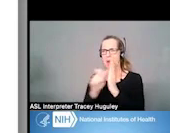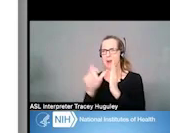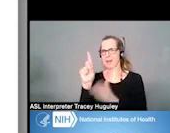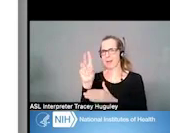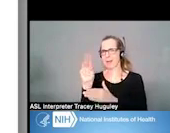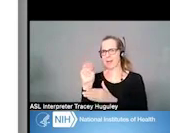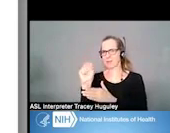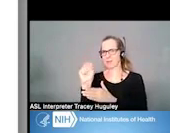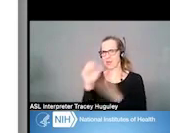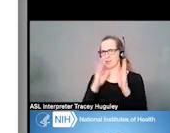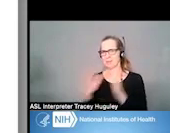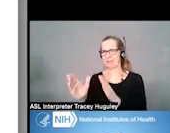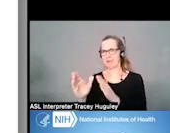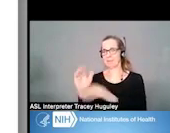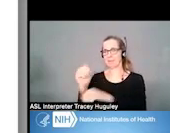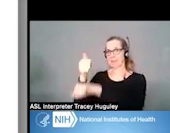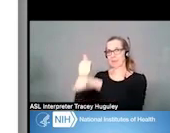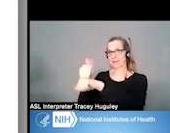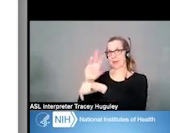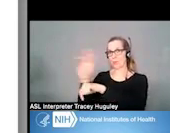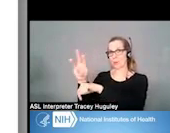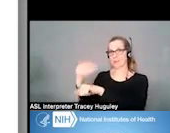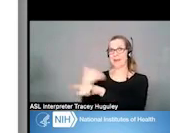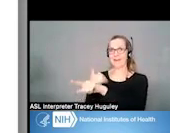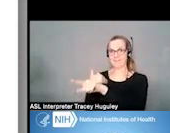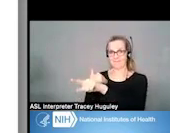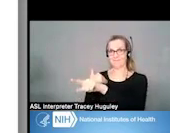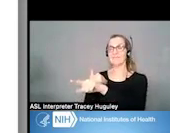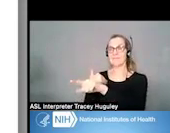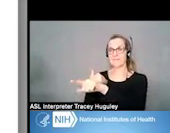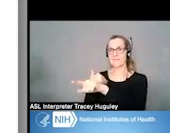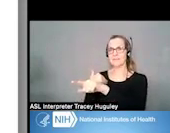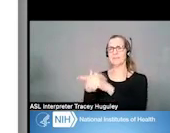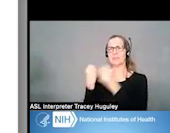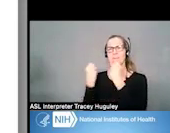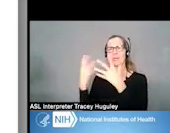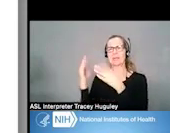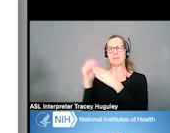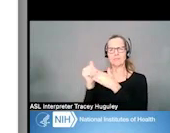the site has a number of guidances and resources